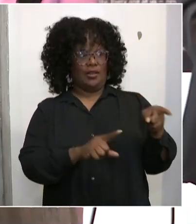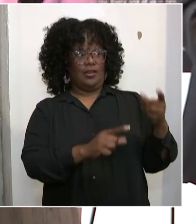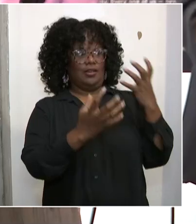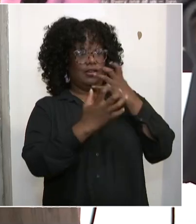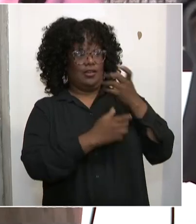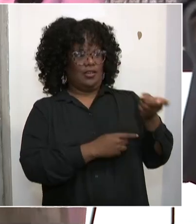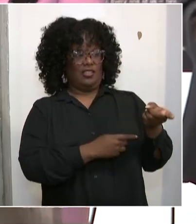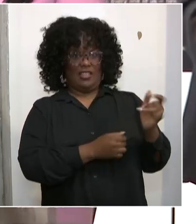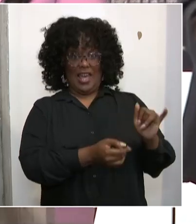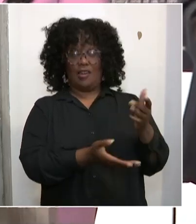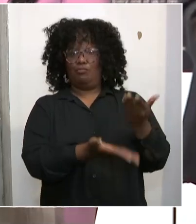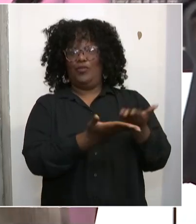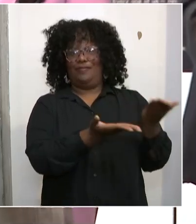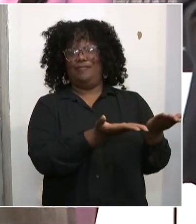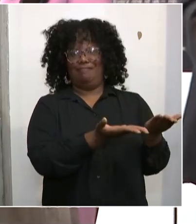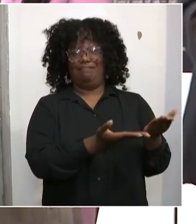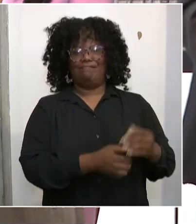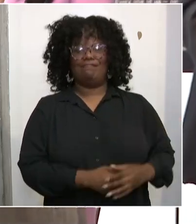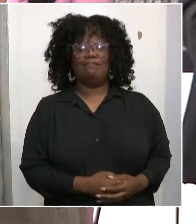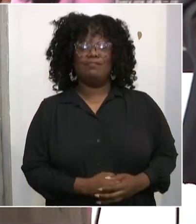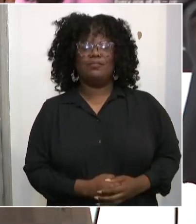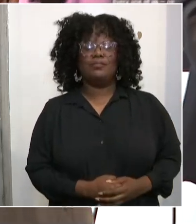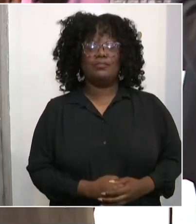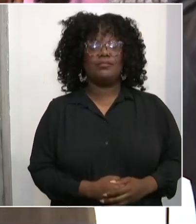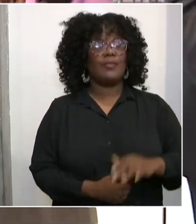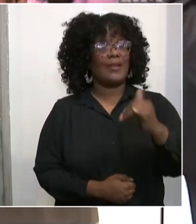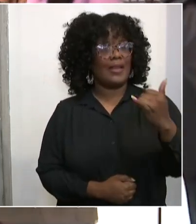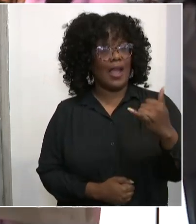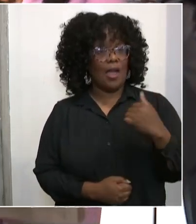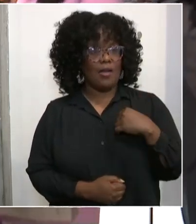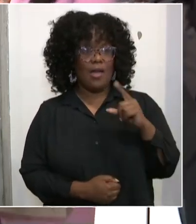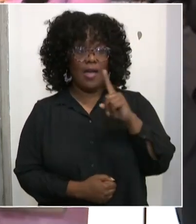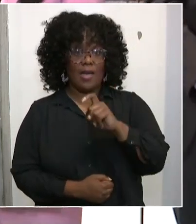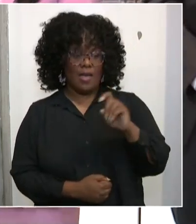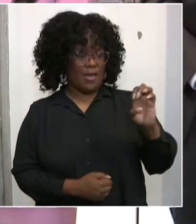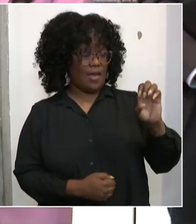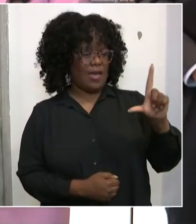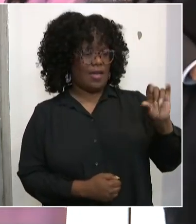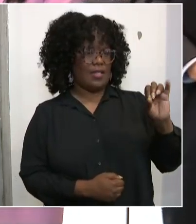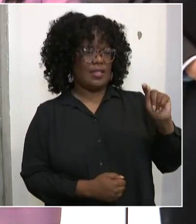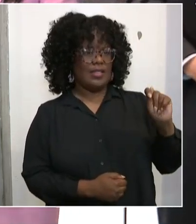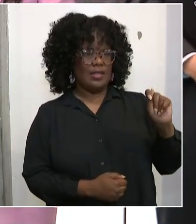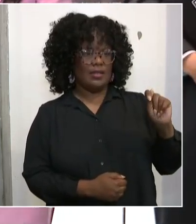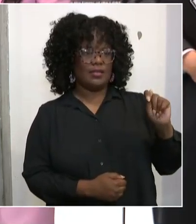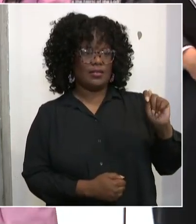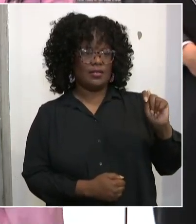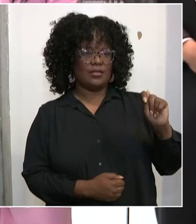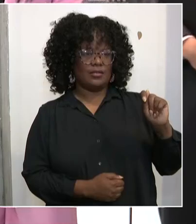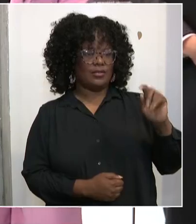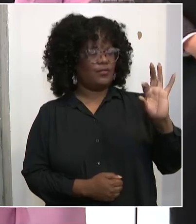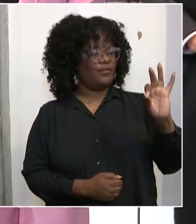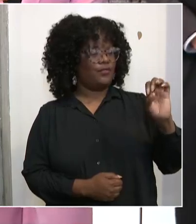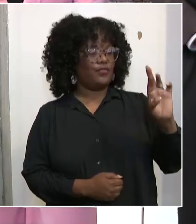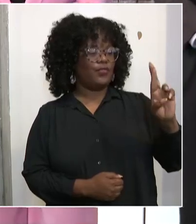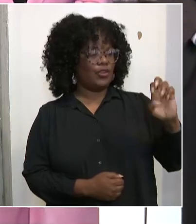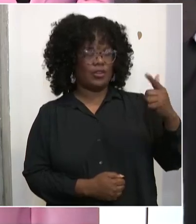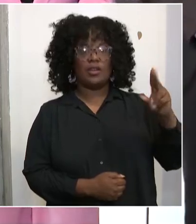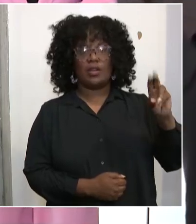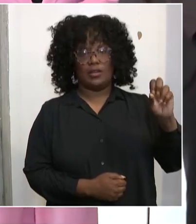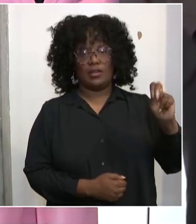I'm gonna ask Elliot Ferguson just to say a bit more about, uh, the partnership with World Pride and then I'm gonna ask Japer.